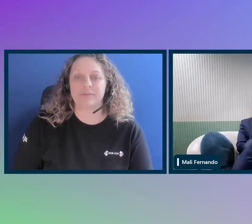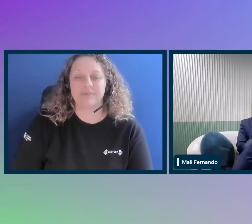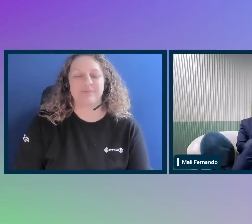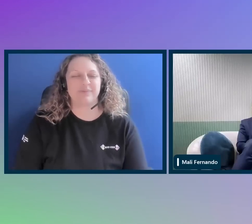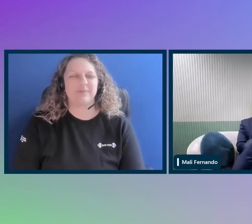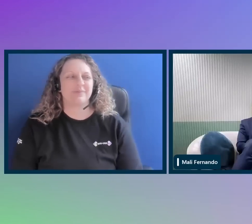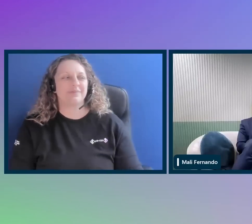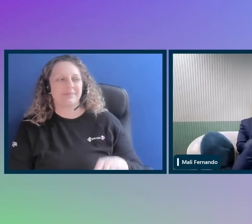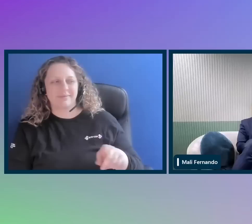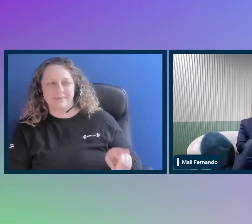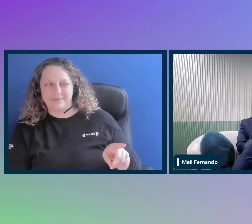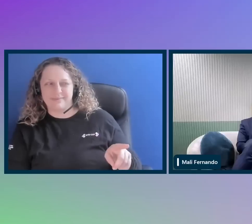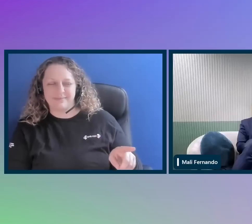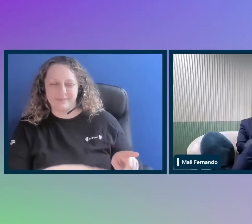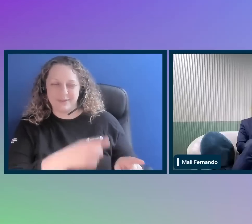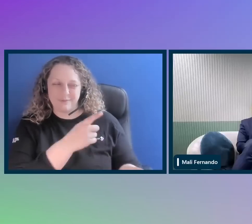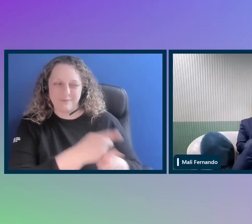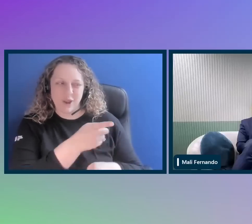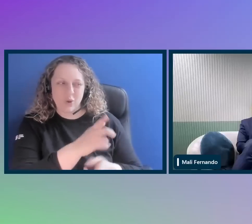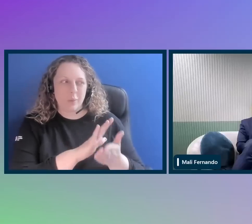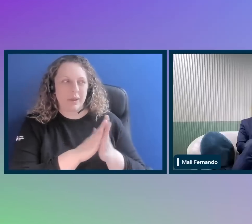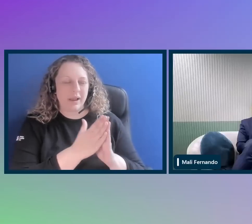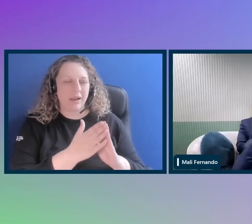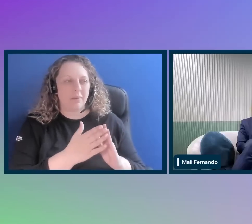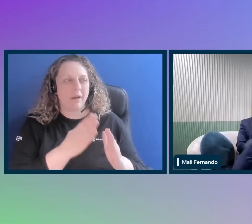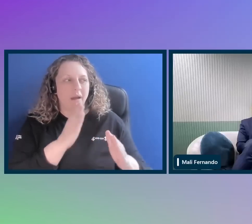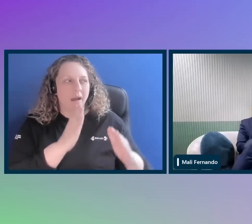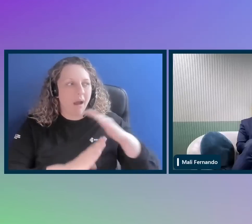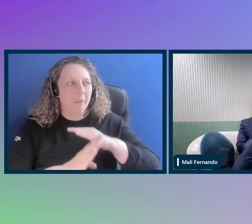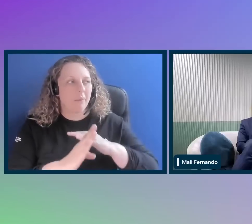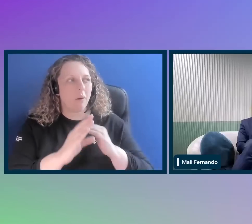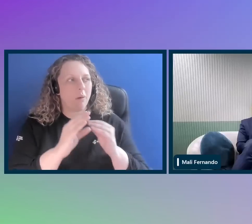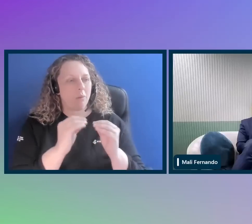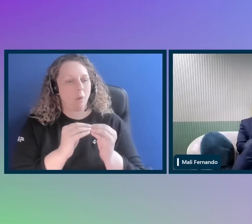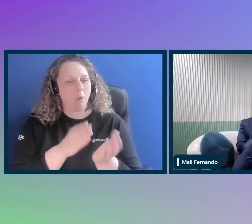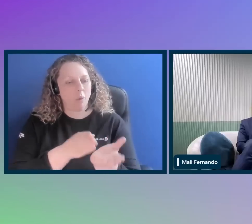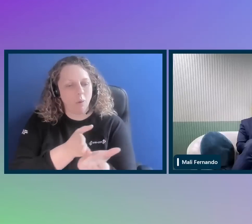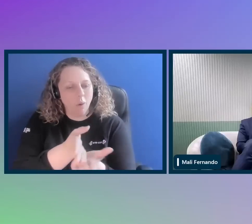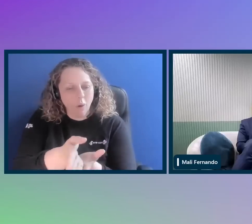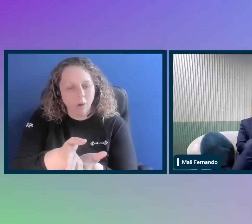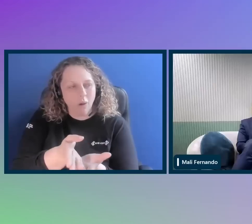and you are doing it in as authentic a way as you do, the world starts to beat your drum.